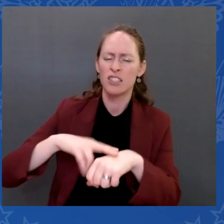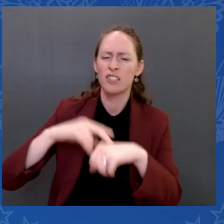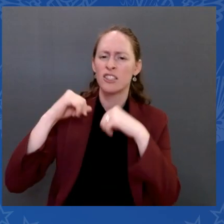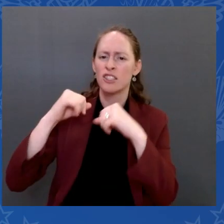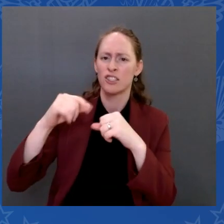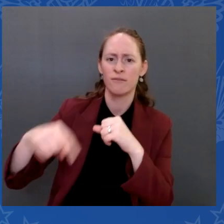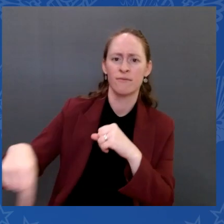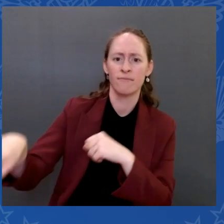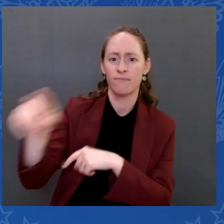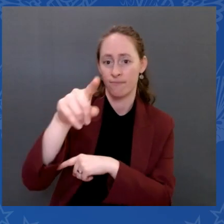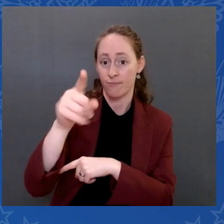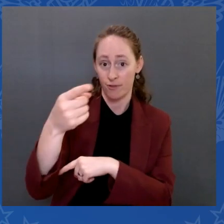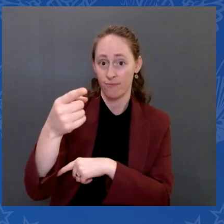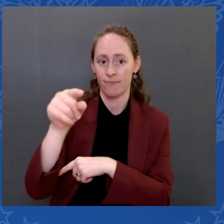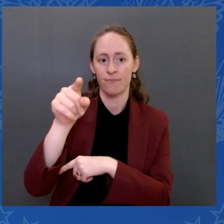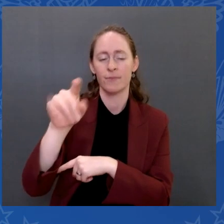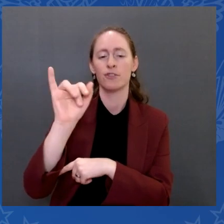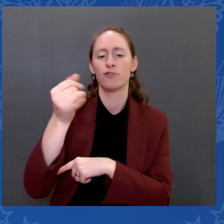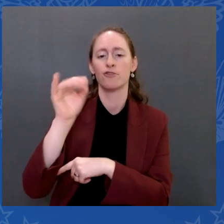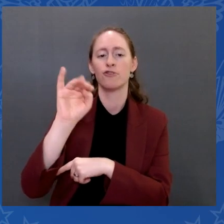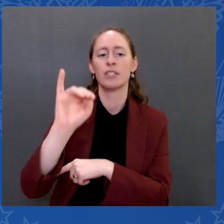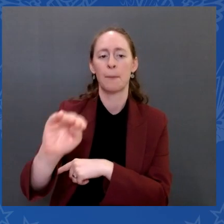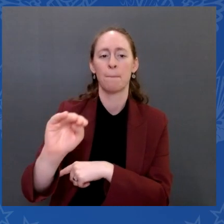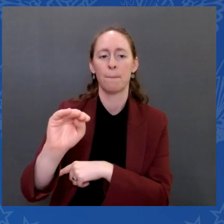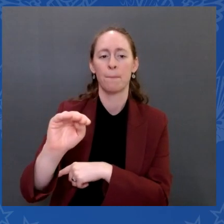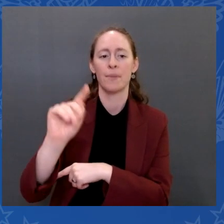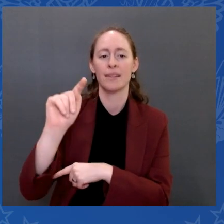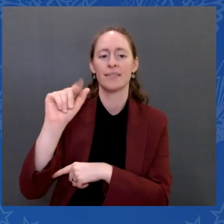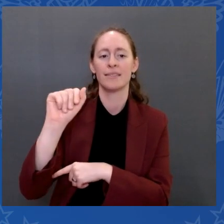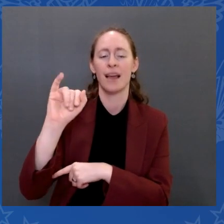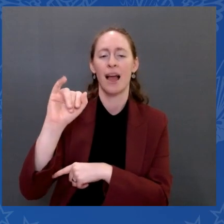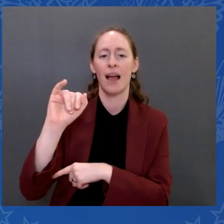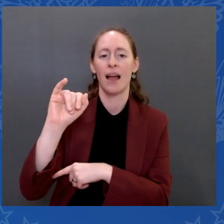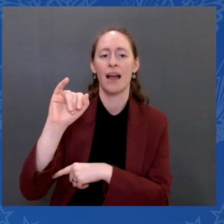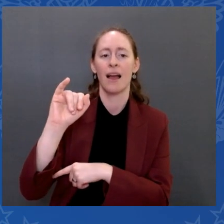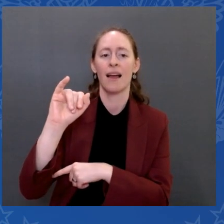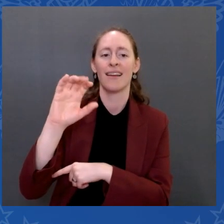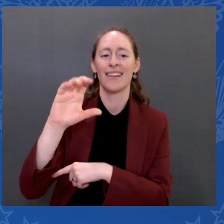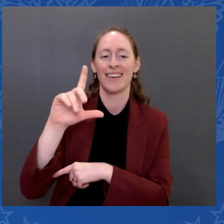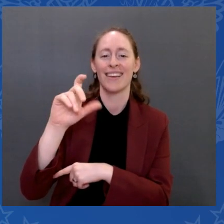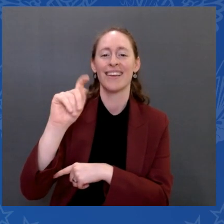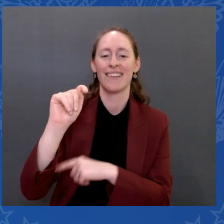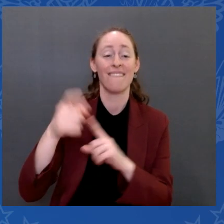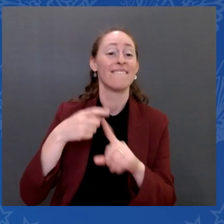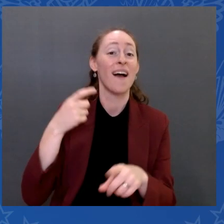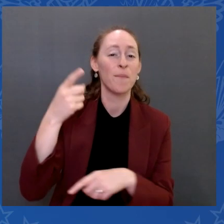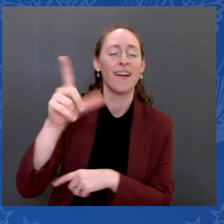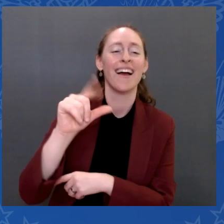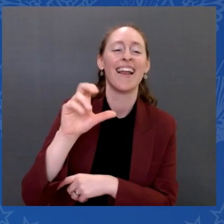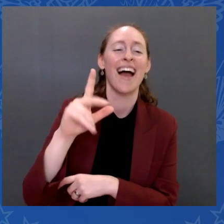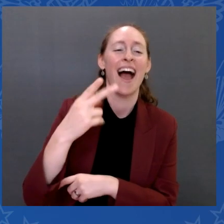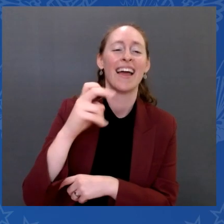You've had the opportunity to visit their facility down in Alabama earlier this year. And, Jim, I was hoping if you could just --